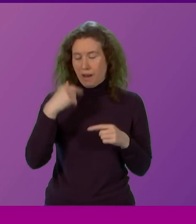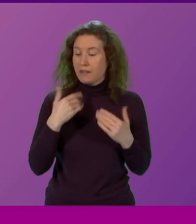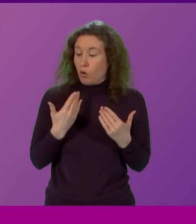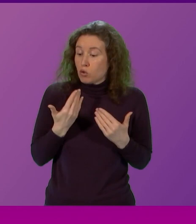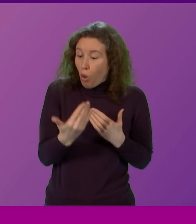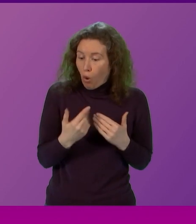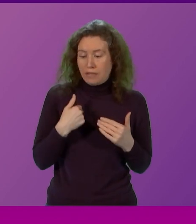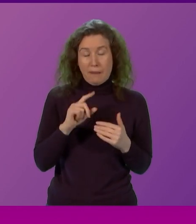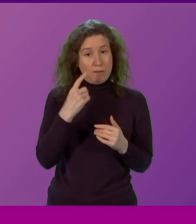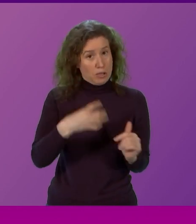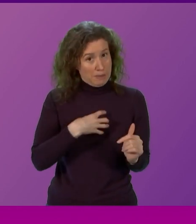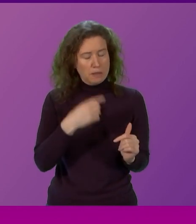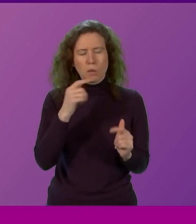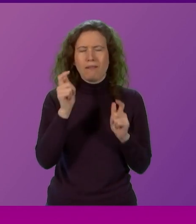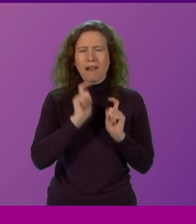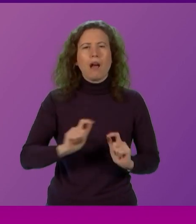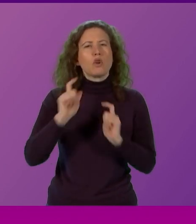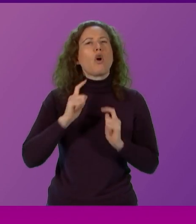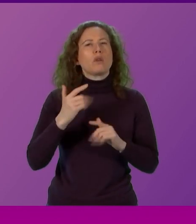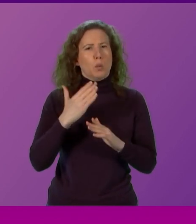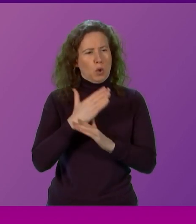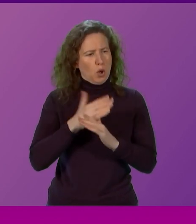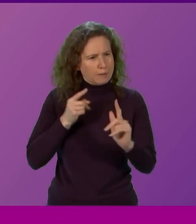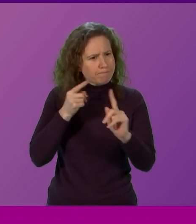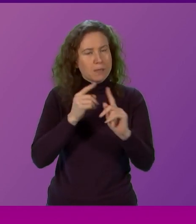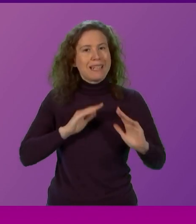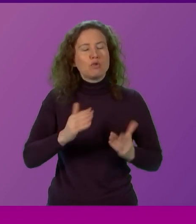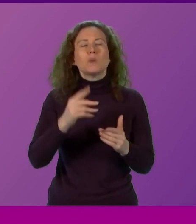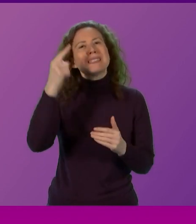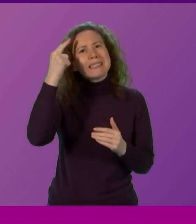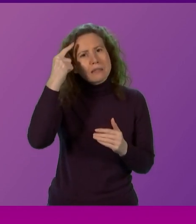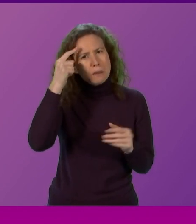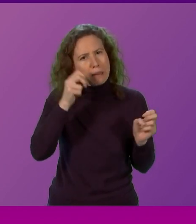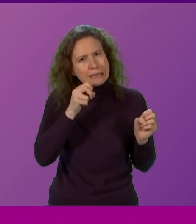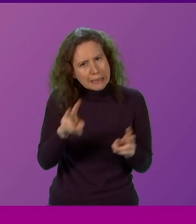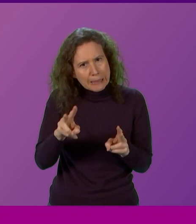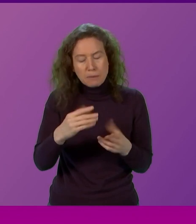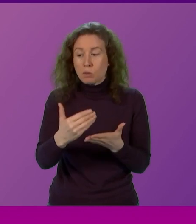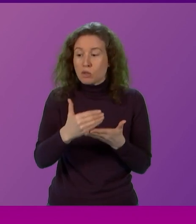Minister—will continue to work to introduce sensible schemes that protect the interests